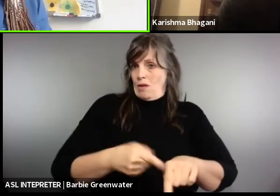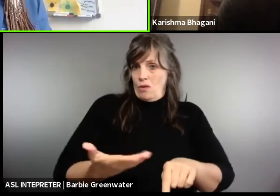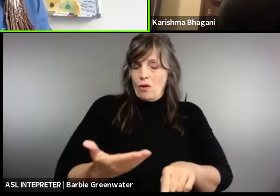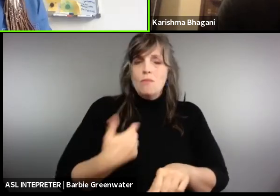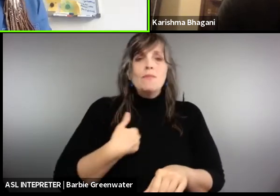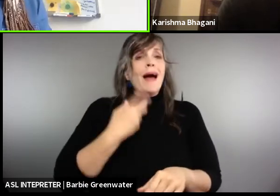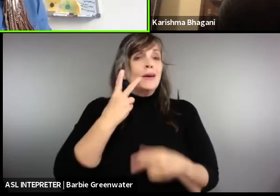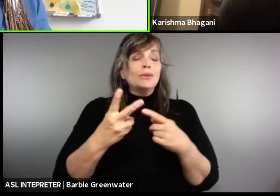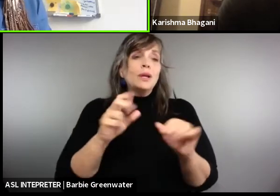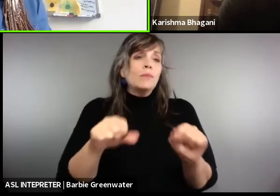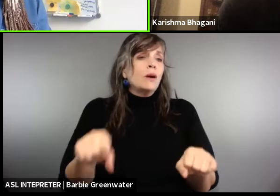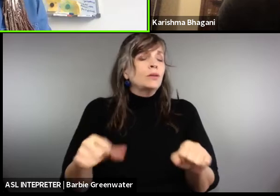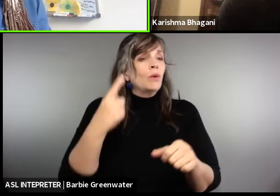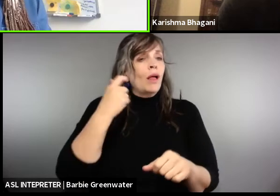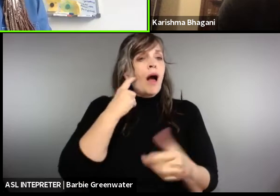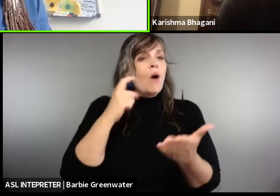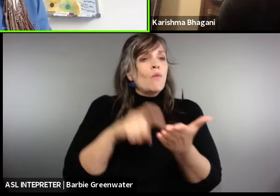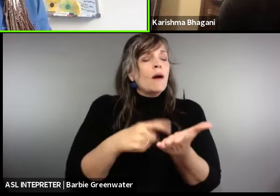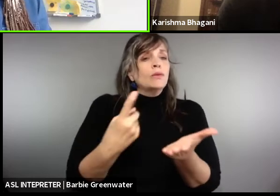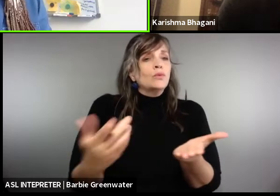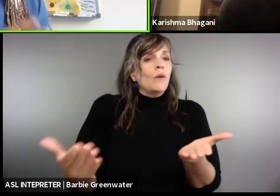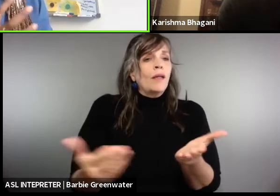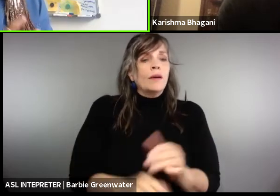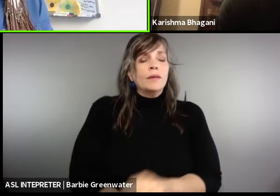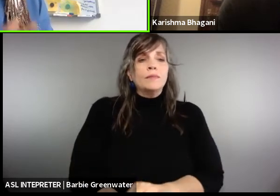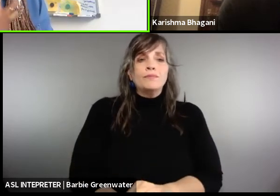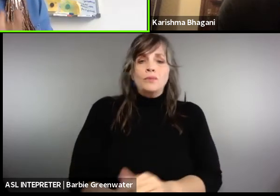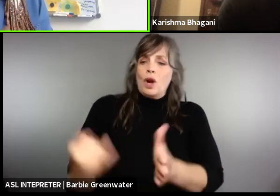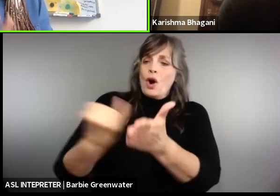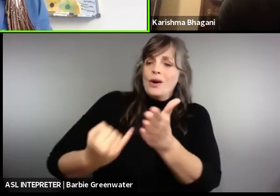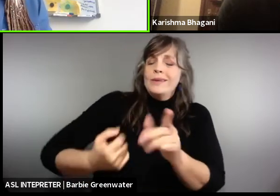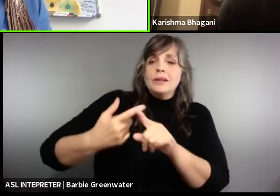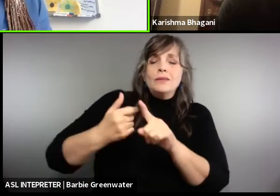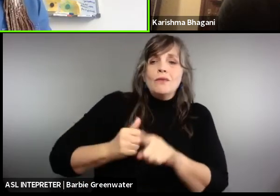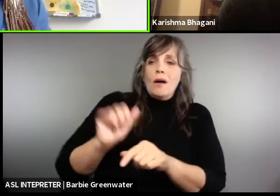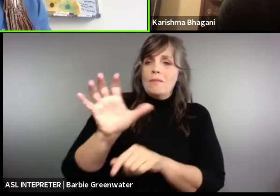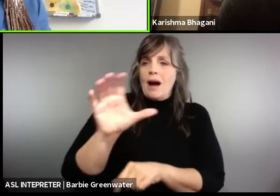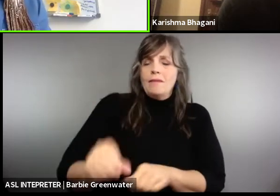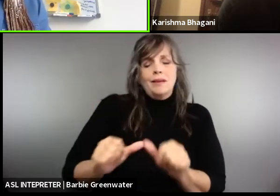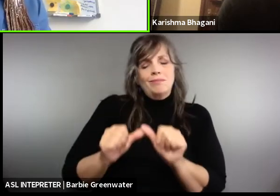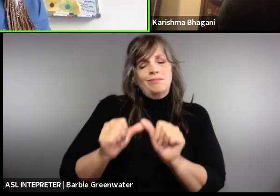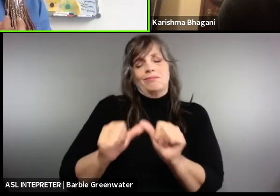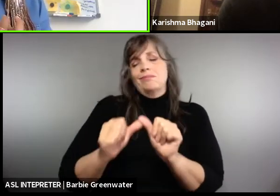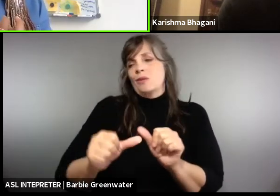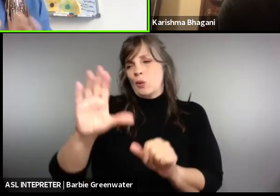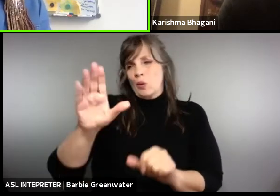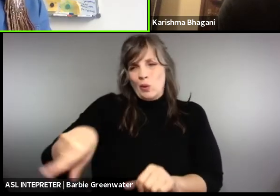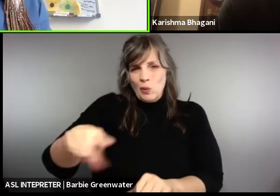because I recognize one thing. Artists from Africa constantly, you will know this Karishma,